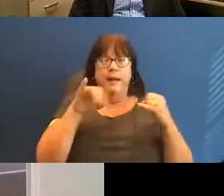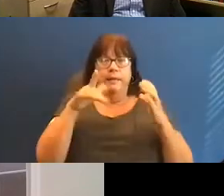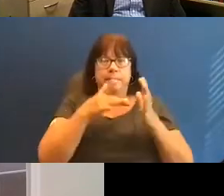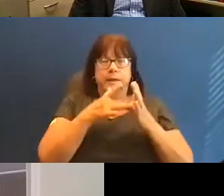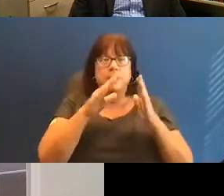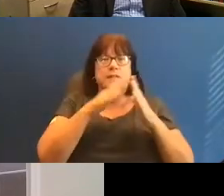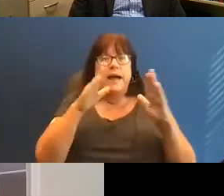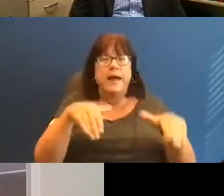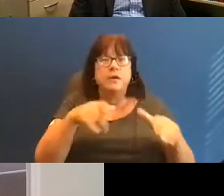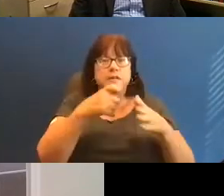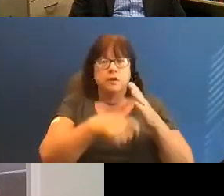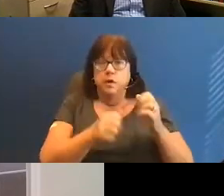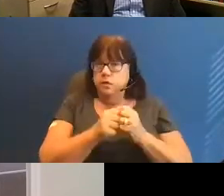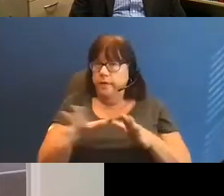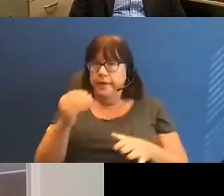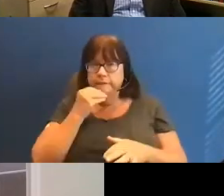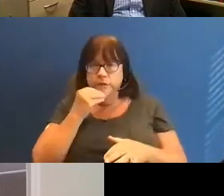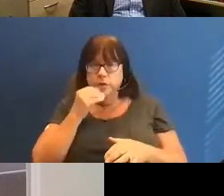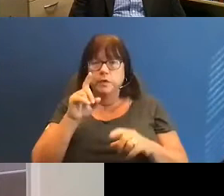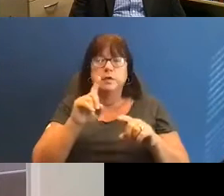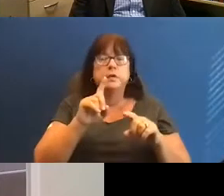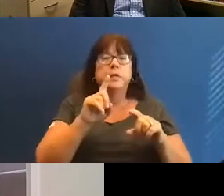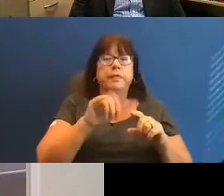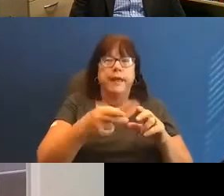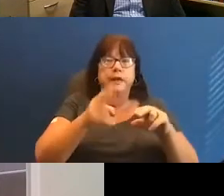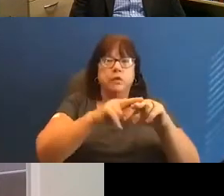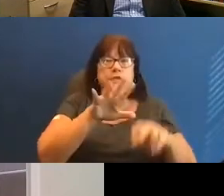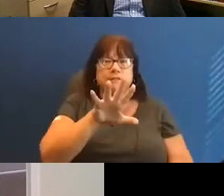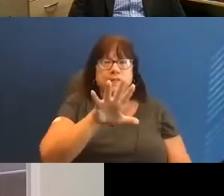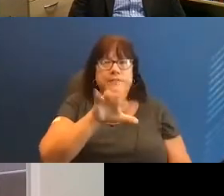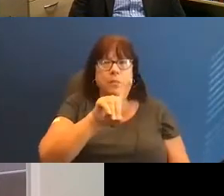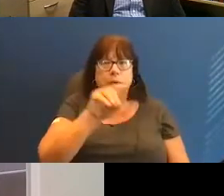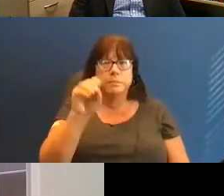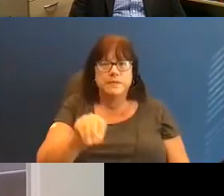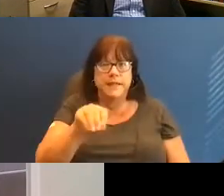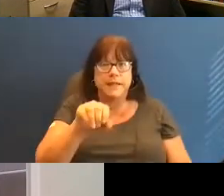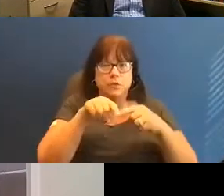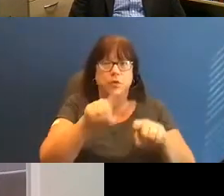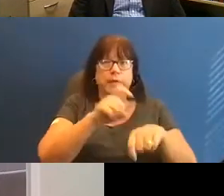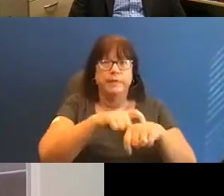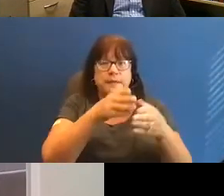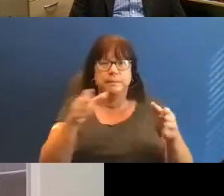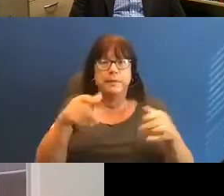board, these rose 51% over the same time period. The blue line, that second from the top is college